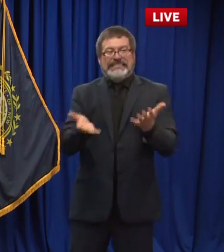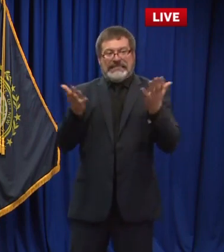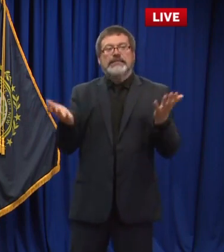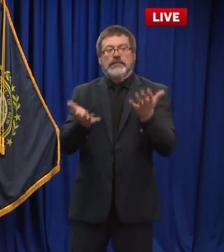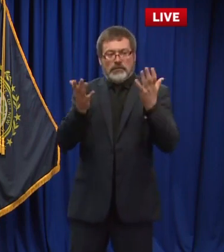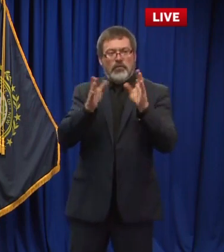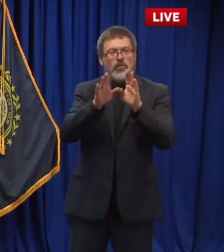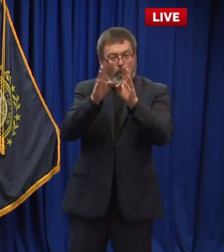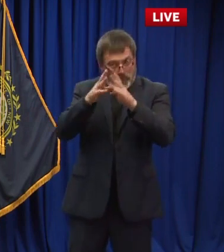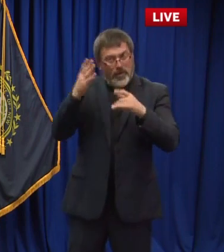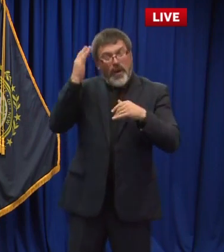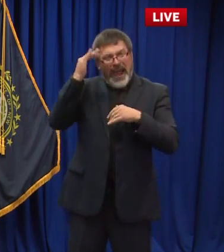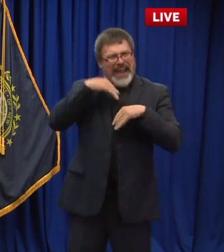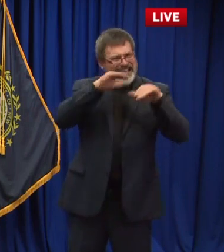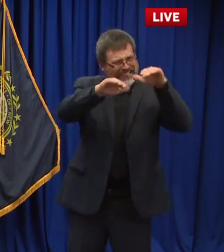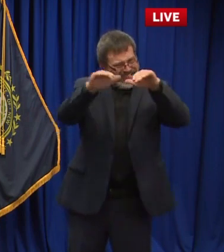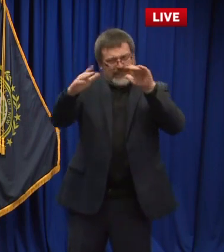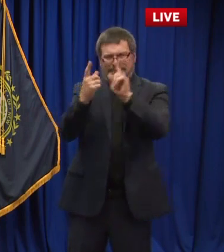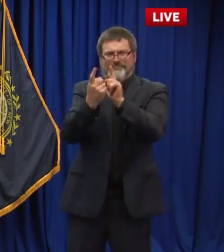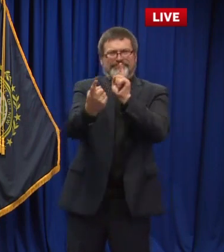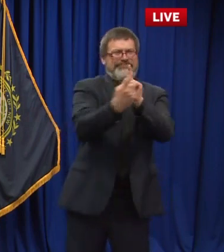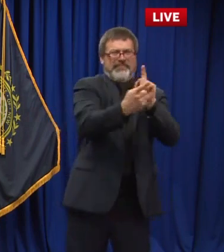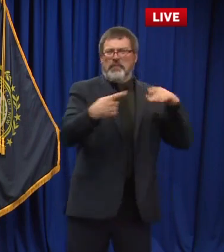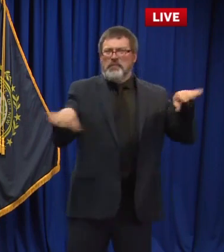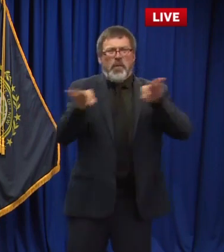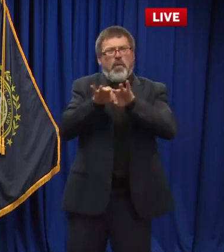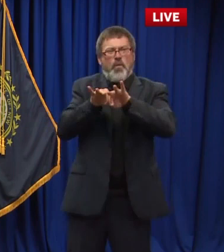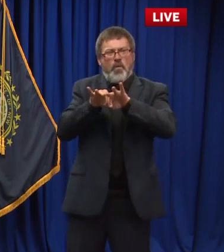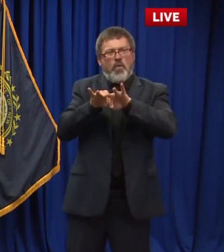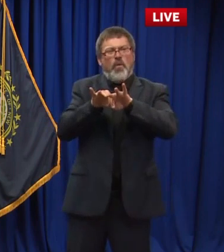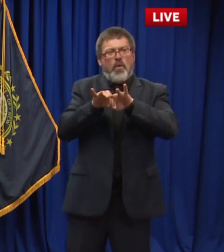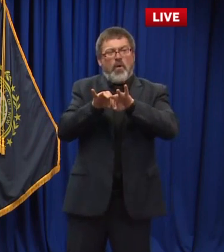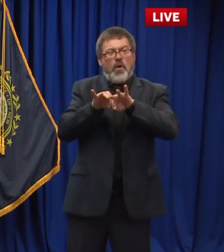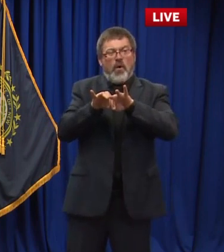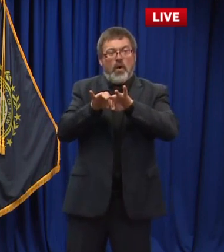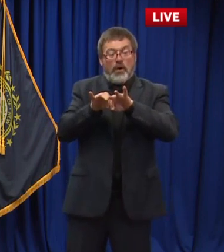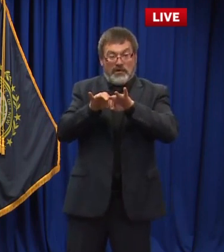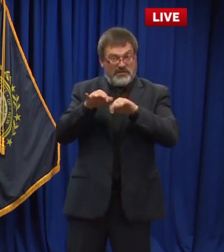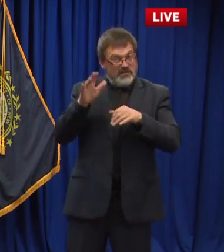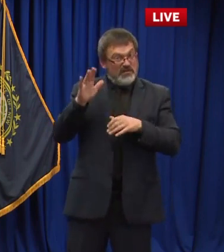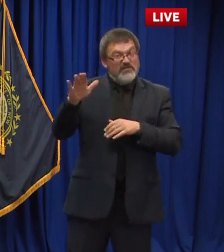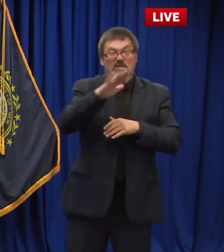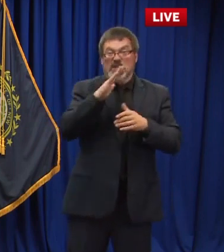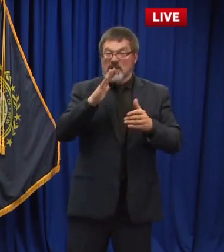CAPACITY RESEARCHES ARE SO IMPORTANT. SOCIAL DISTANCING AND MASKING, ALL OF THIS STUFF WORKS.